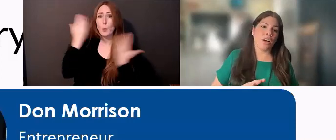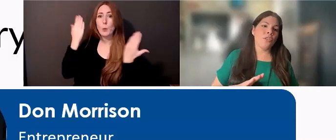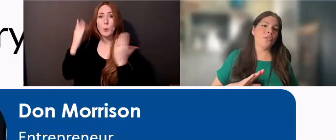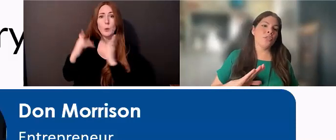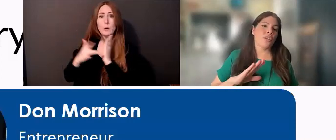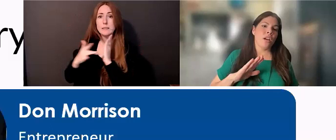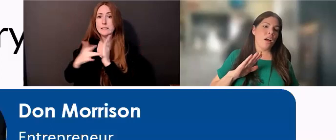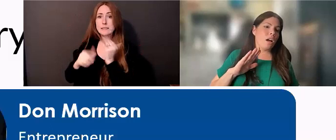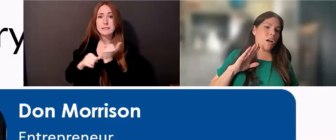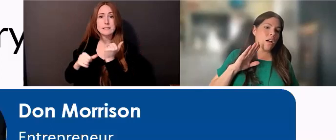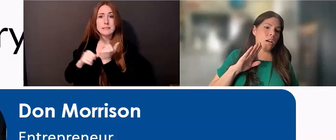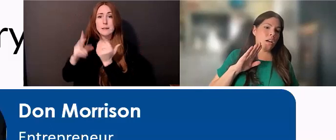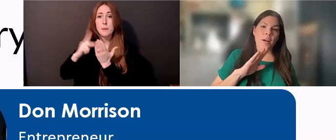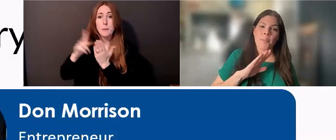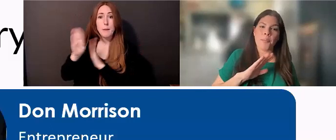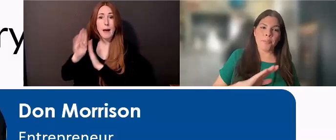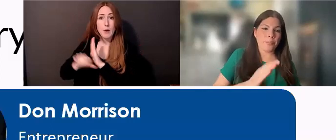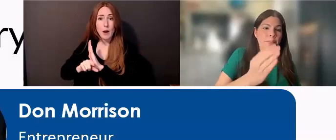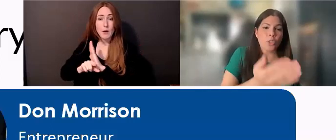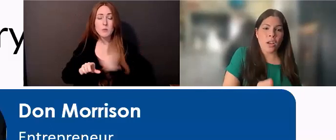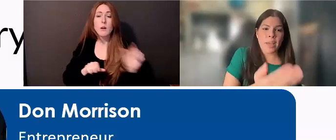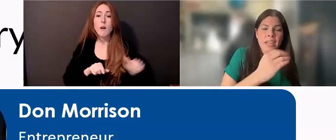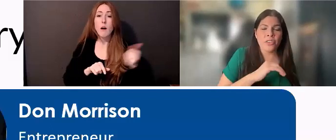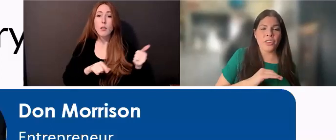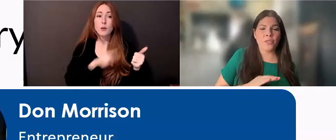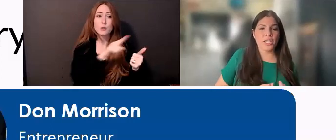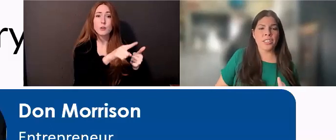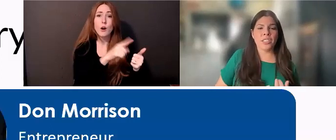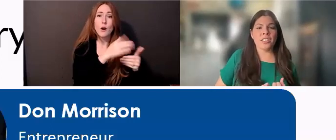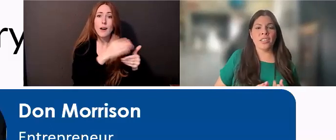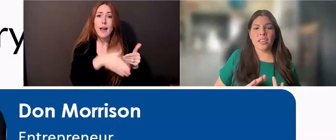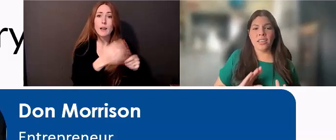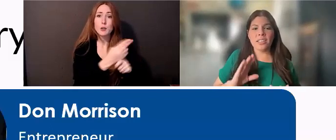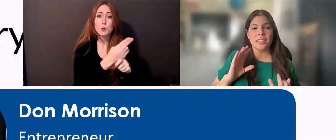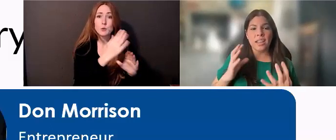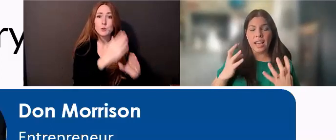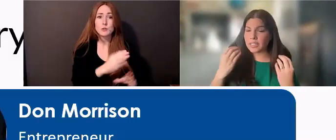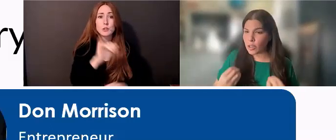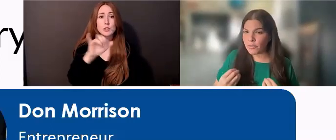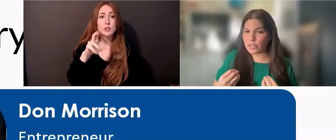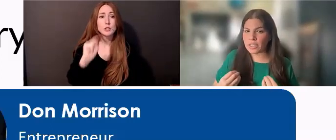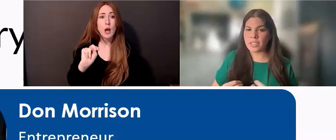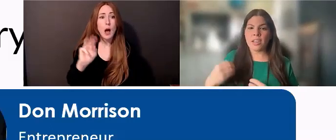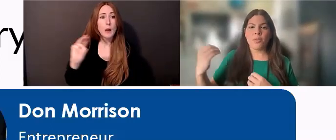Others, John McInerney, for instance, has low vision.